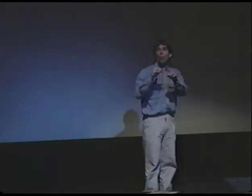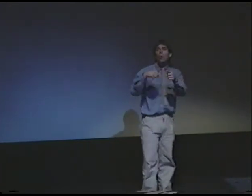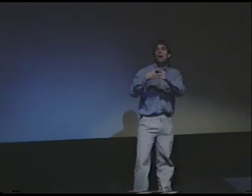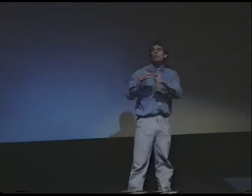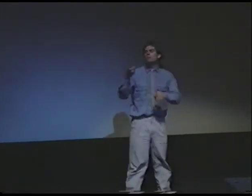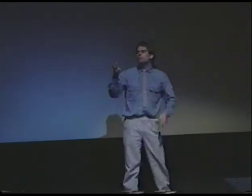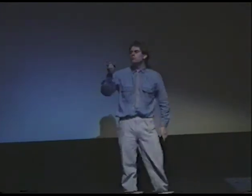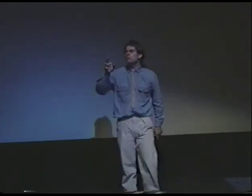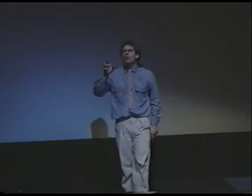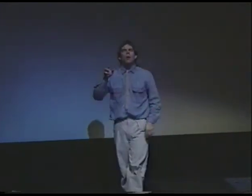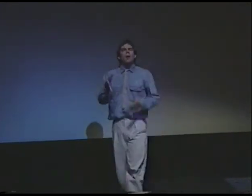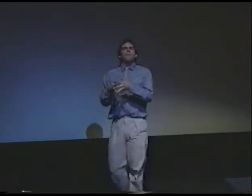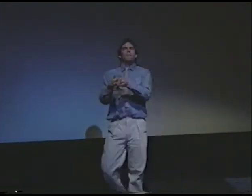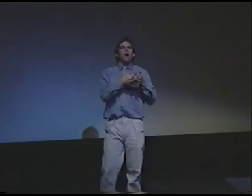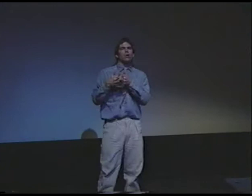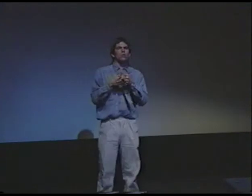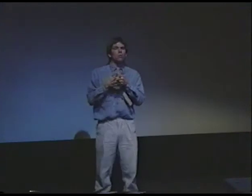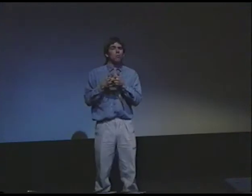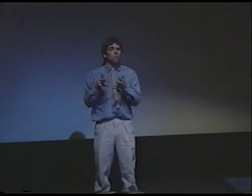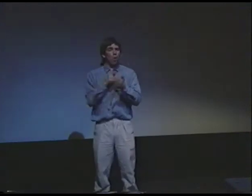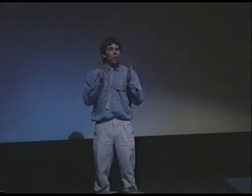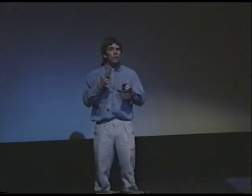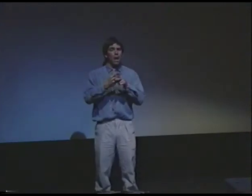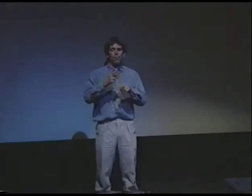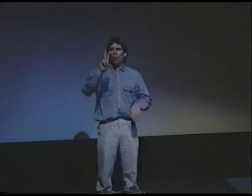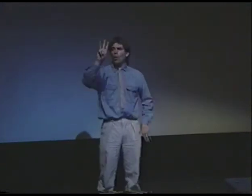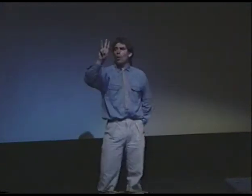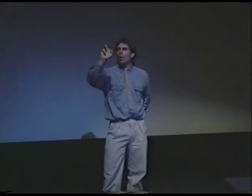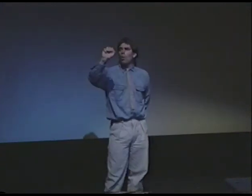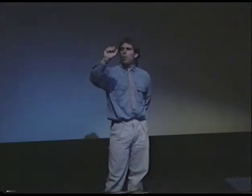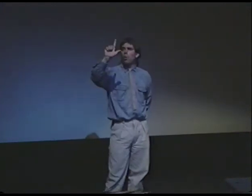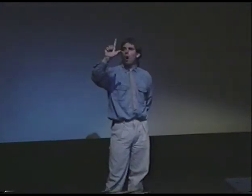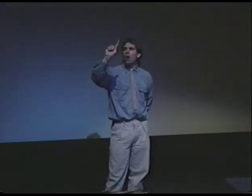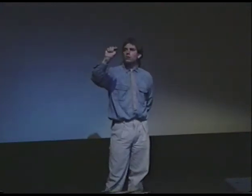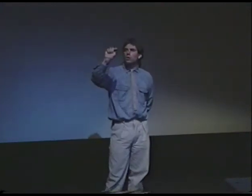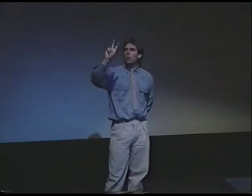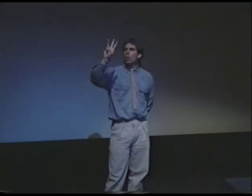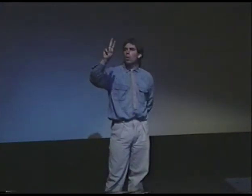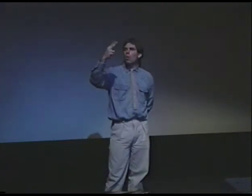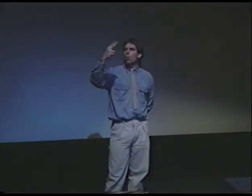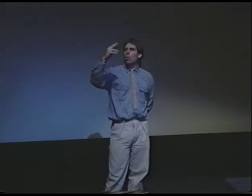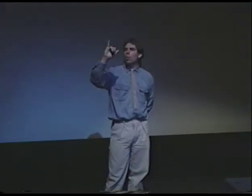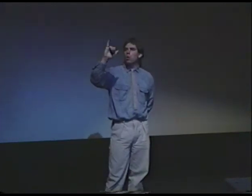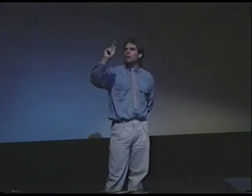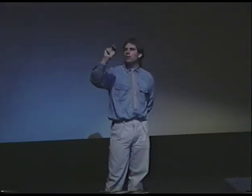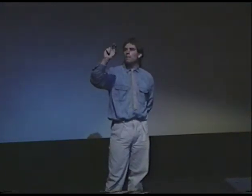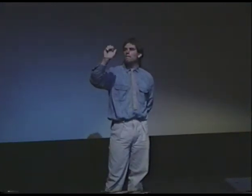And then around the 19th century, there was an American poet named Walt Whitman.